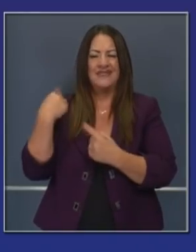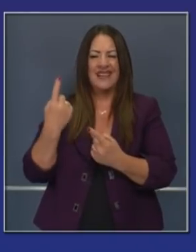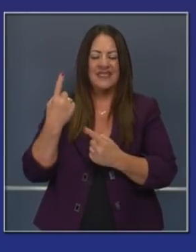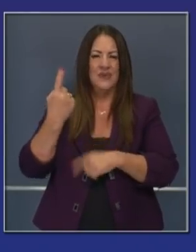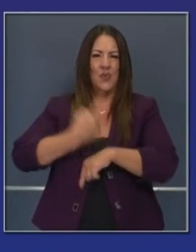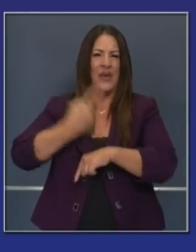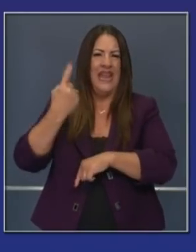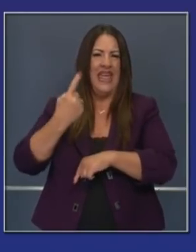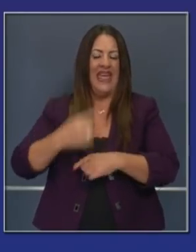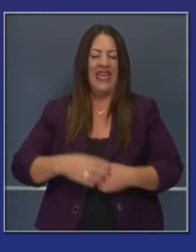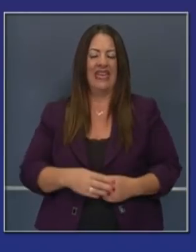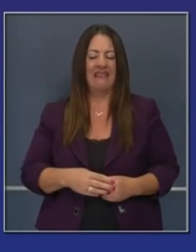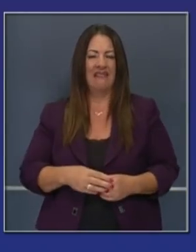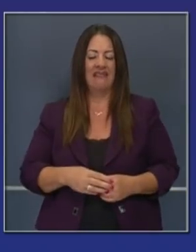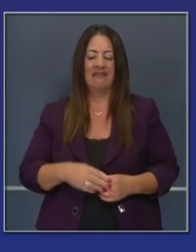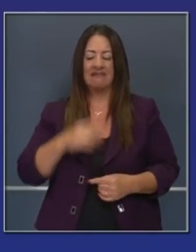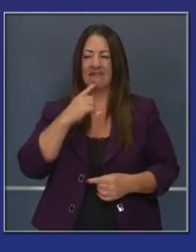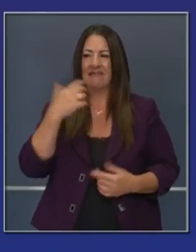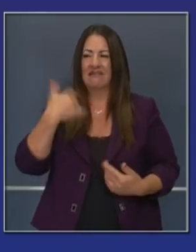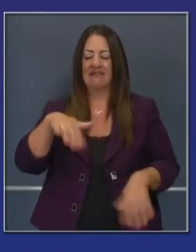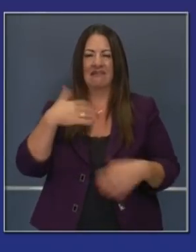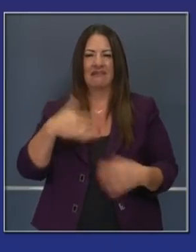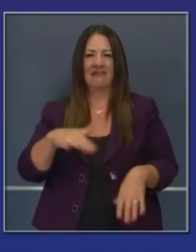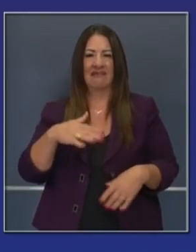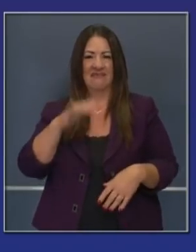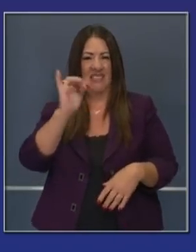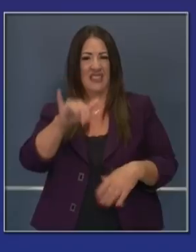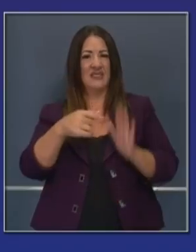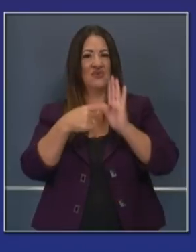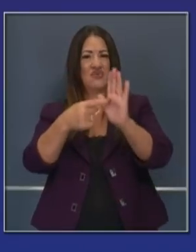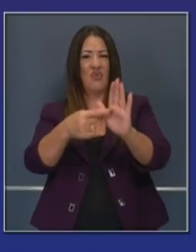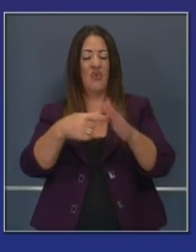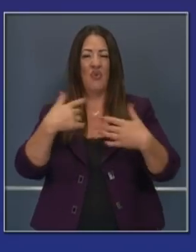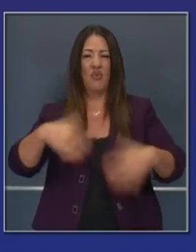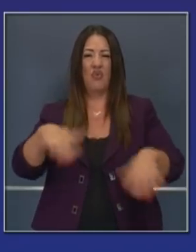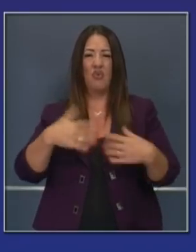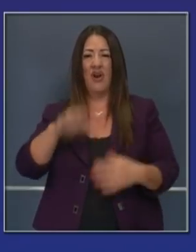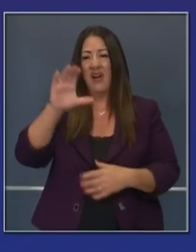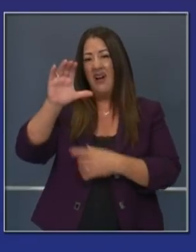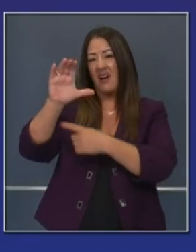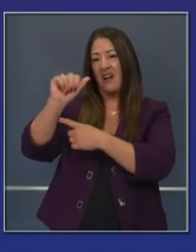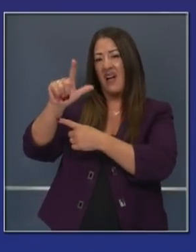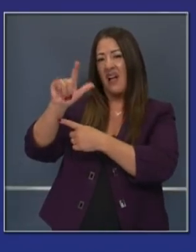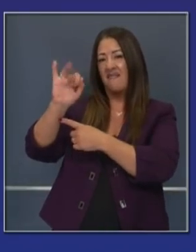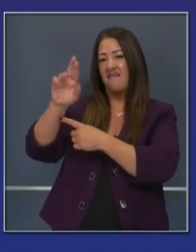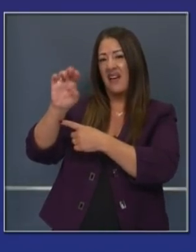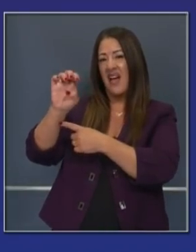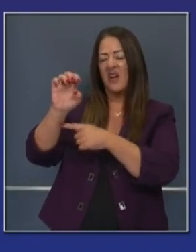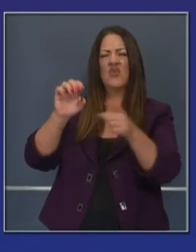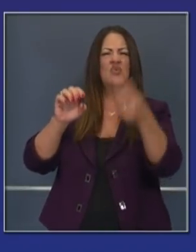STARTS IN THE LAST 24 HOURS, MEANING 42 WILDFIRES HAD STARTED JUST IN THE LAST24